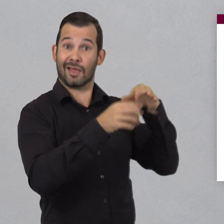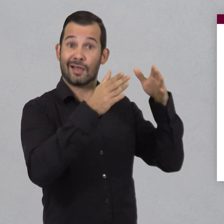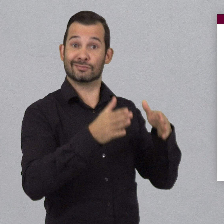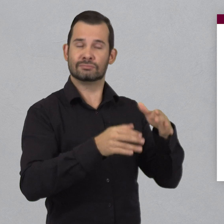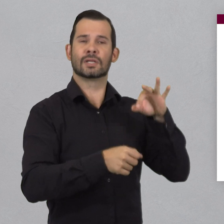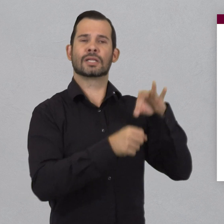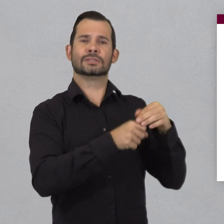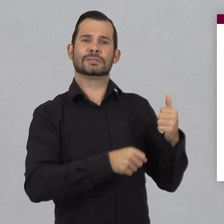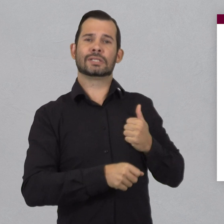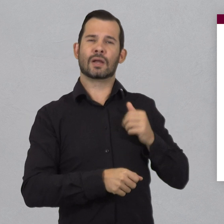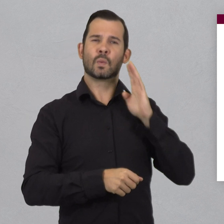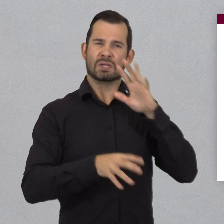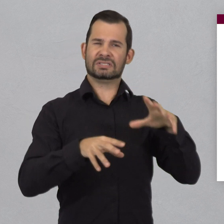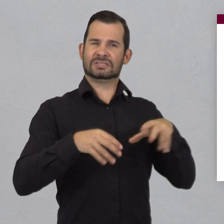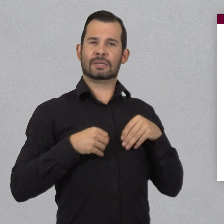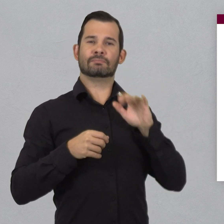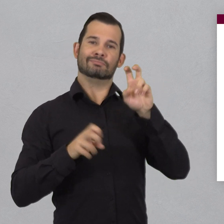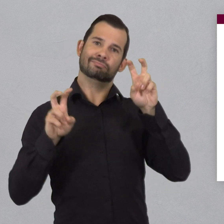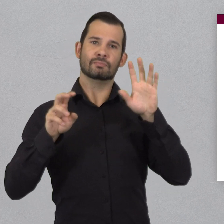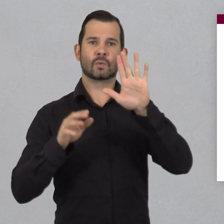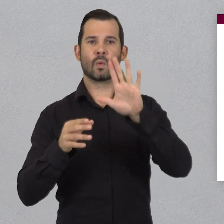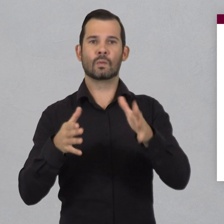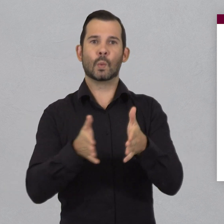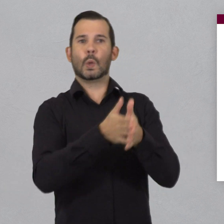Elections Canada will accept this as your request